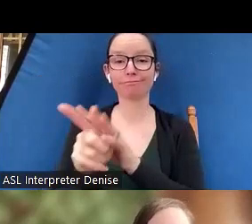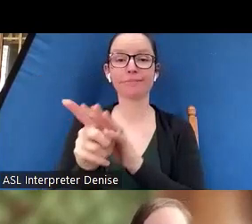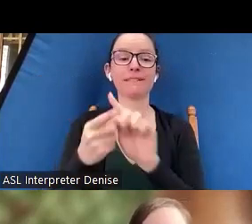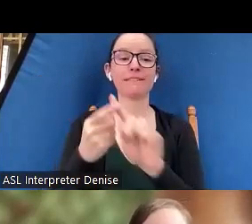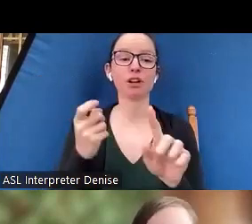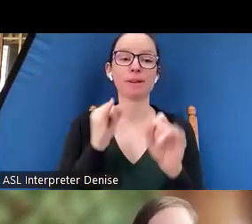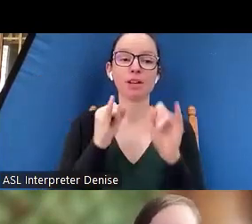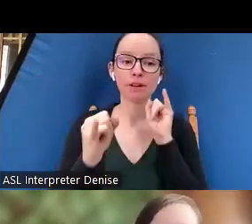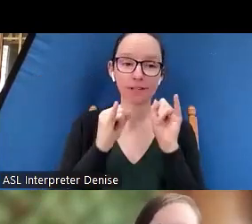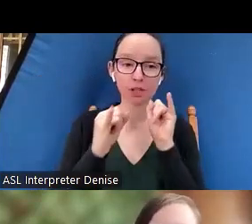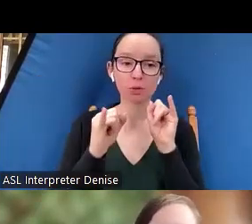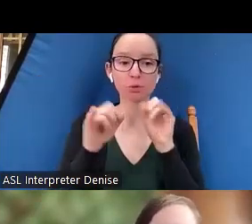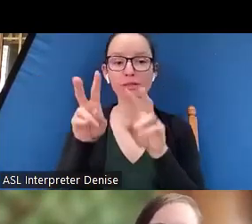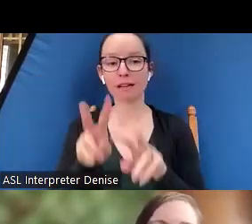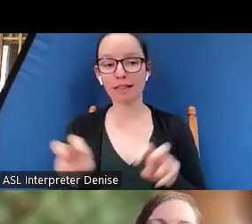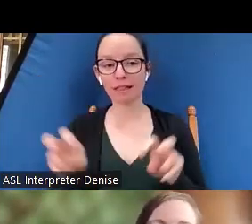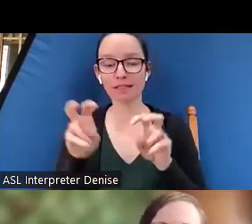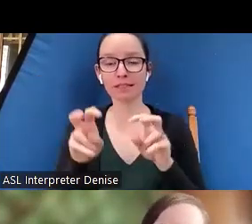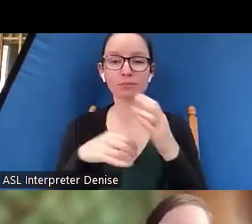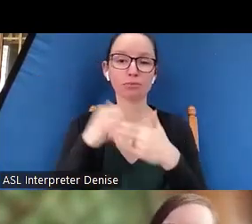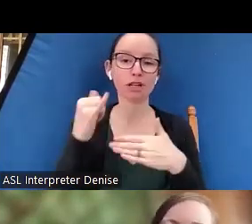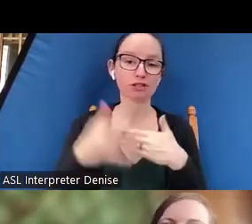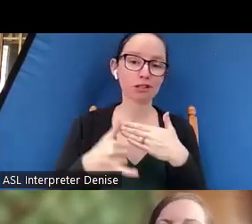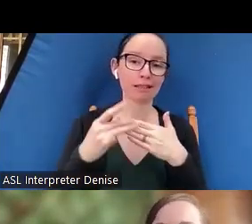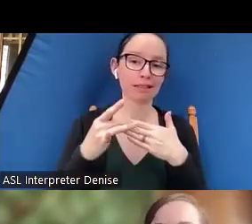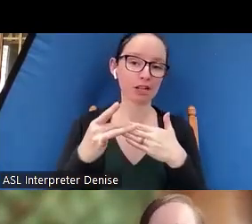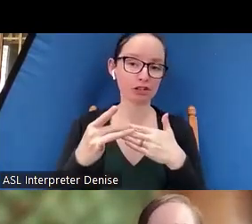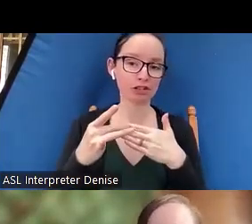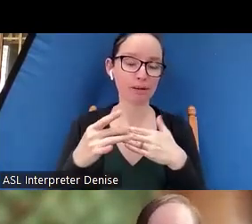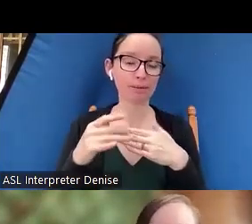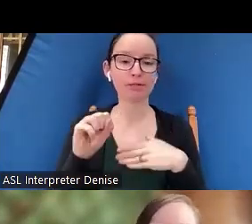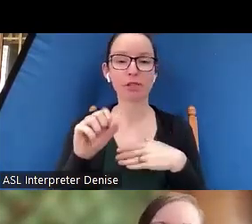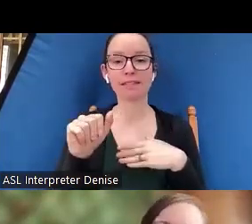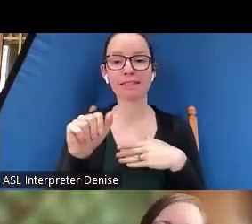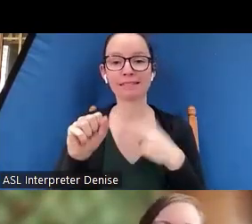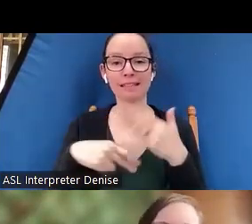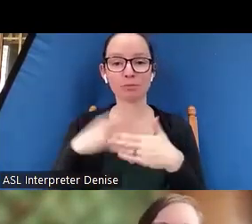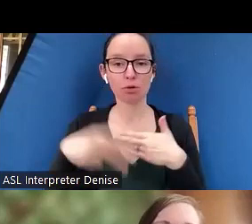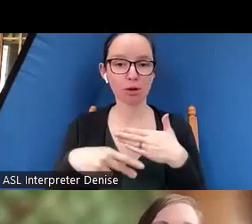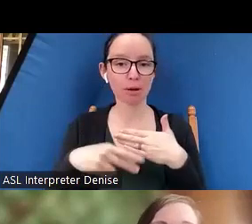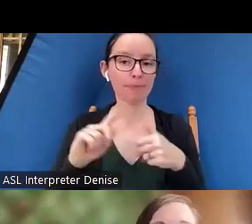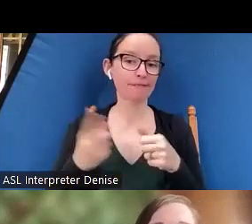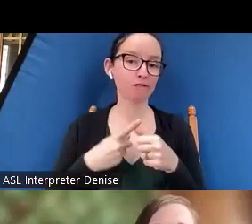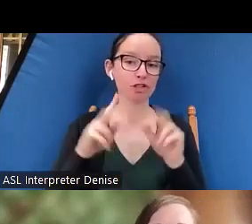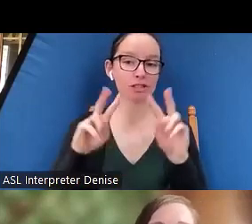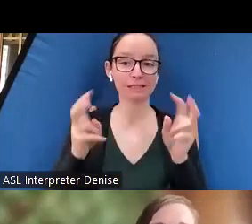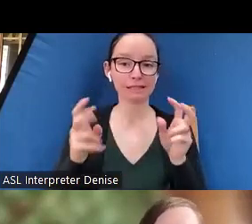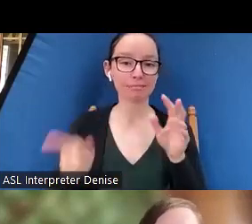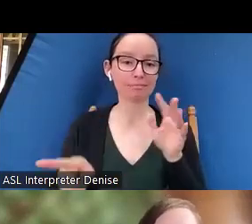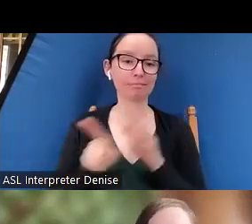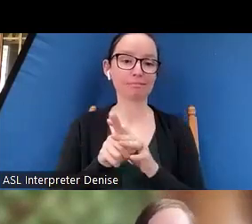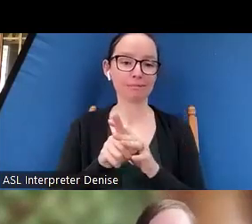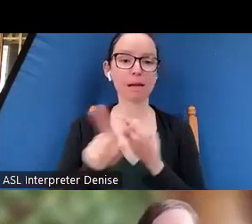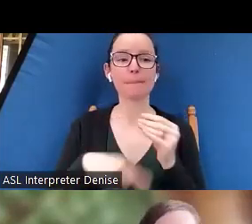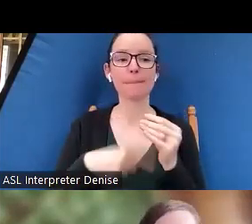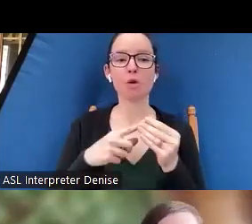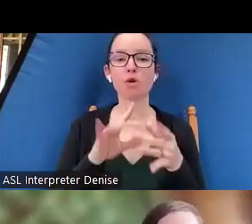and leadership in the SAS program, the first thing theme that came up was really around coordination across these large